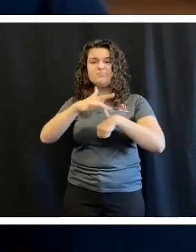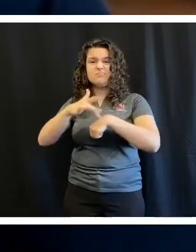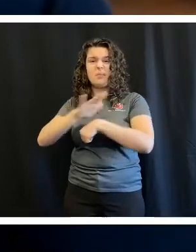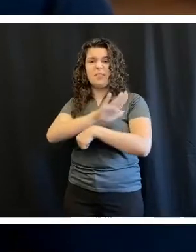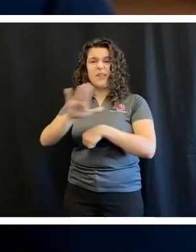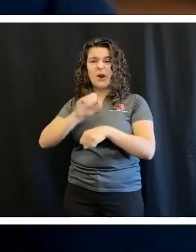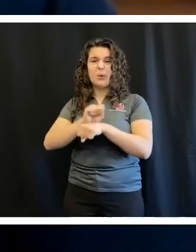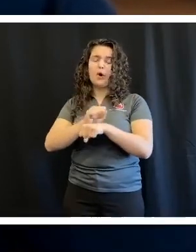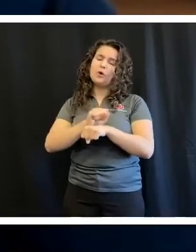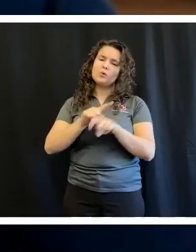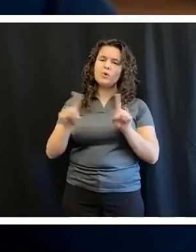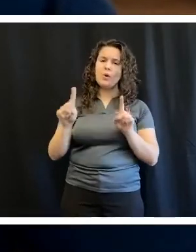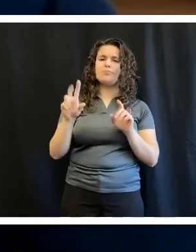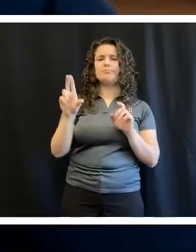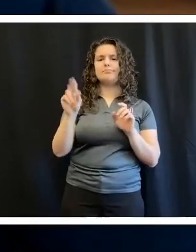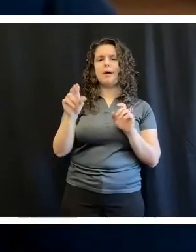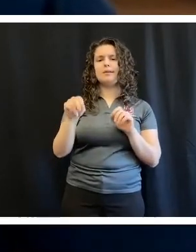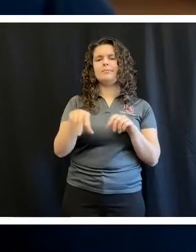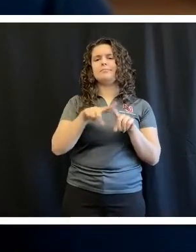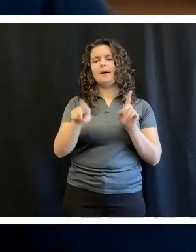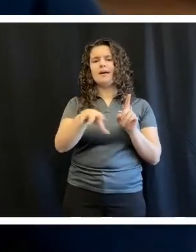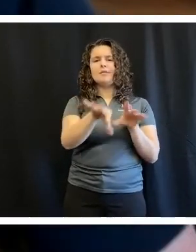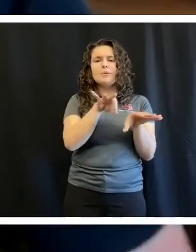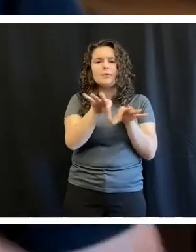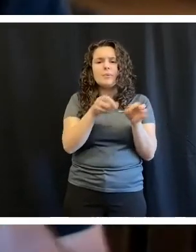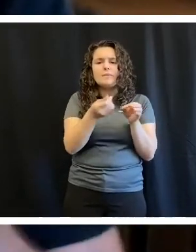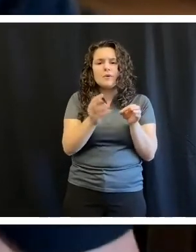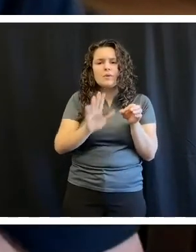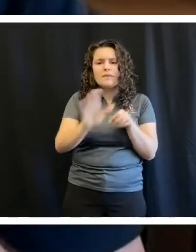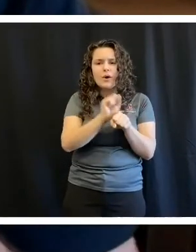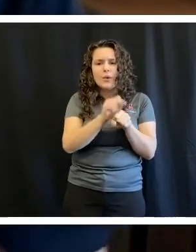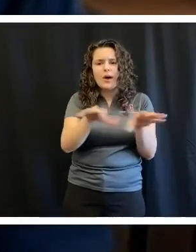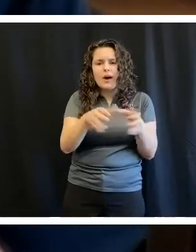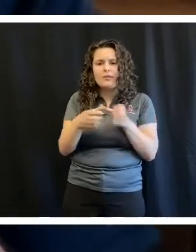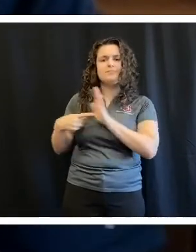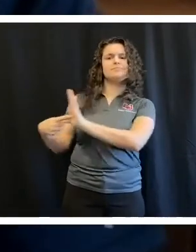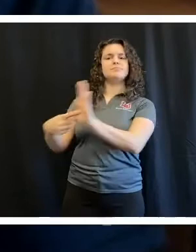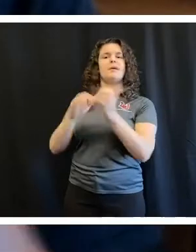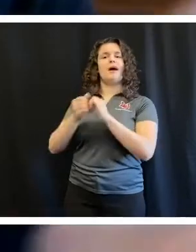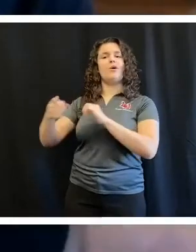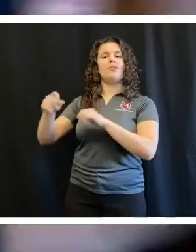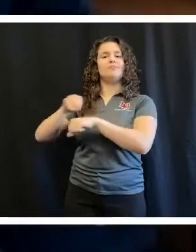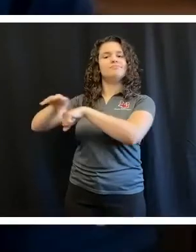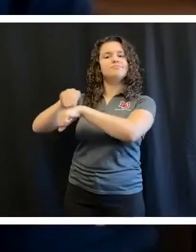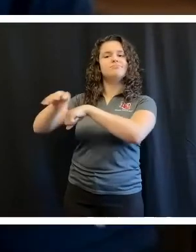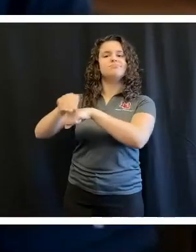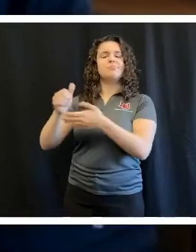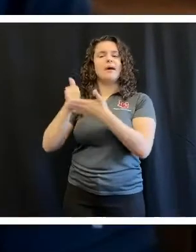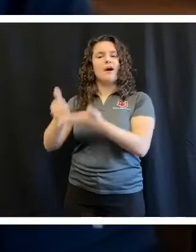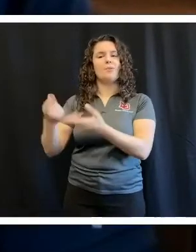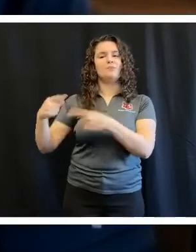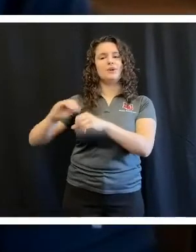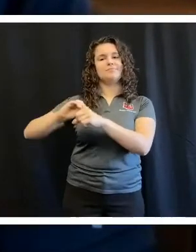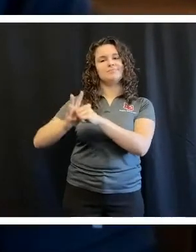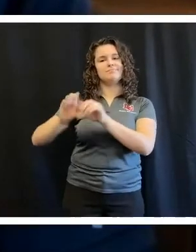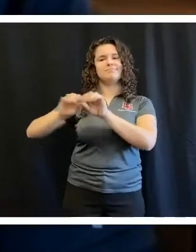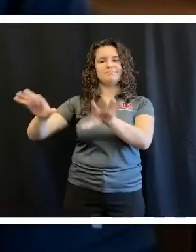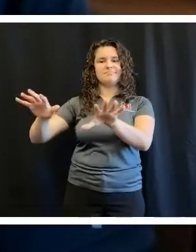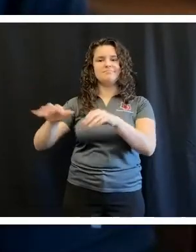of the larger efforts that the whole LU community is doing to help during the pandemic. I'm sure you know that LU has a tremendous group